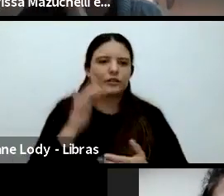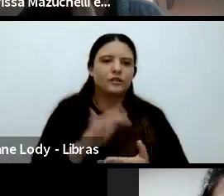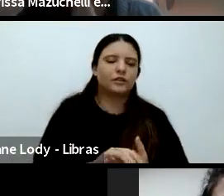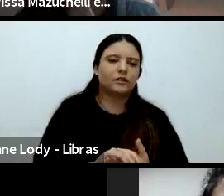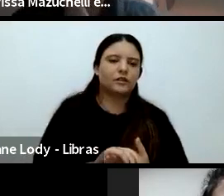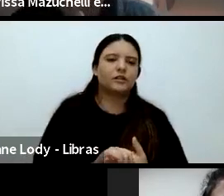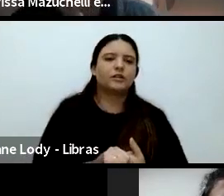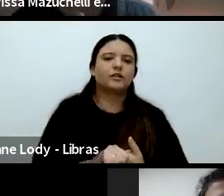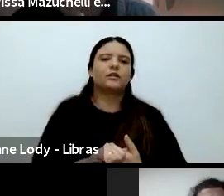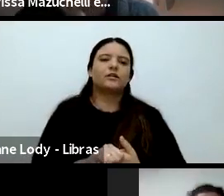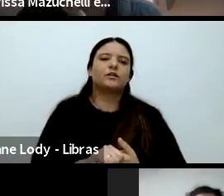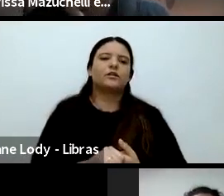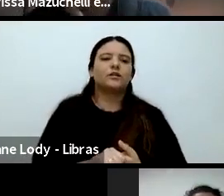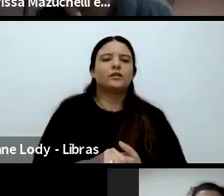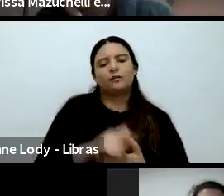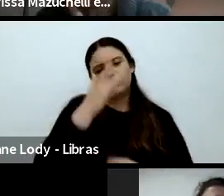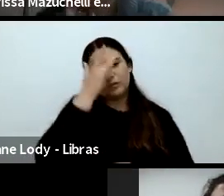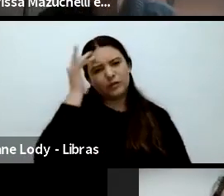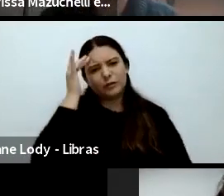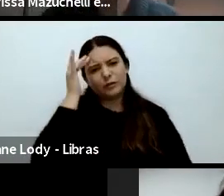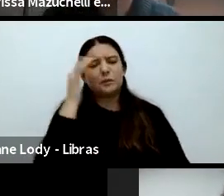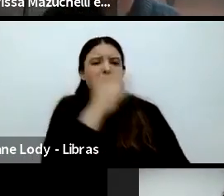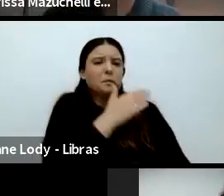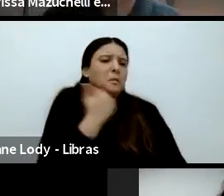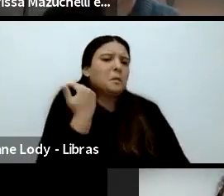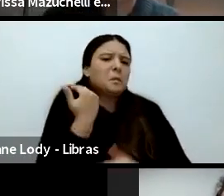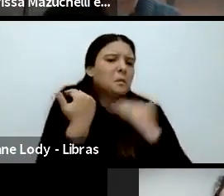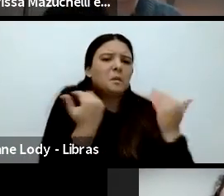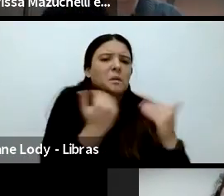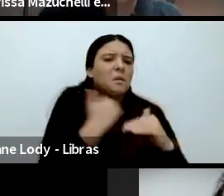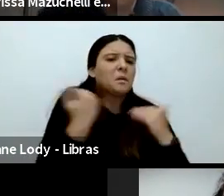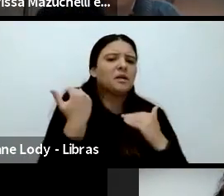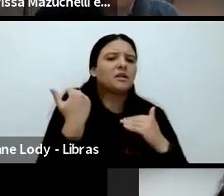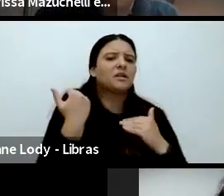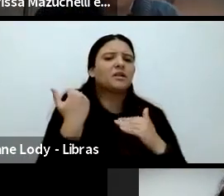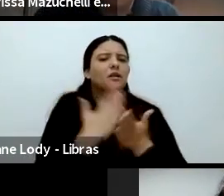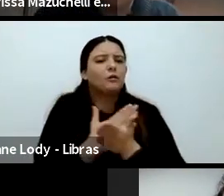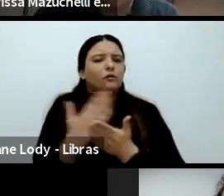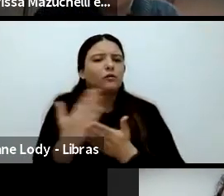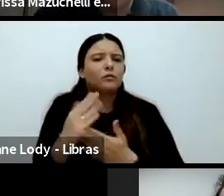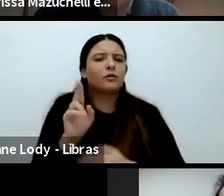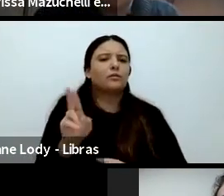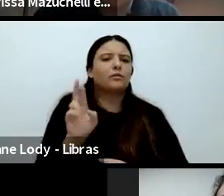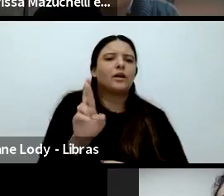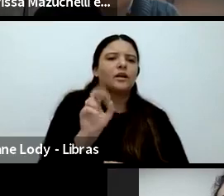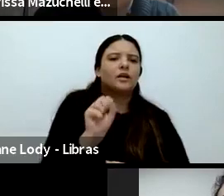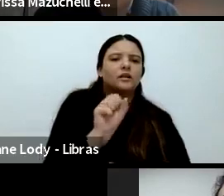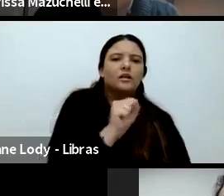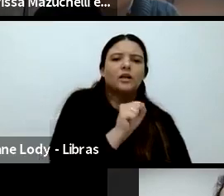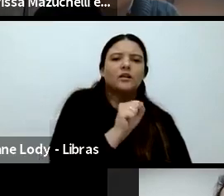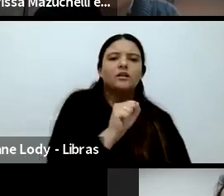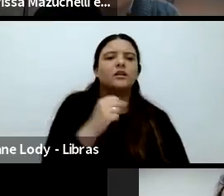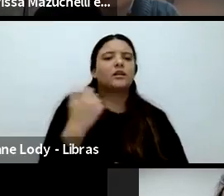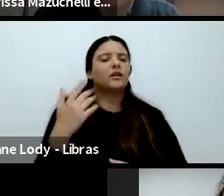were just getting blown up. And so it And so, at the beginning of the soviet Union they had they. had the had the same homogenization had the same homogenization goal